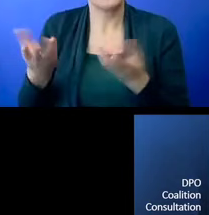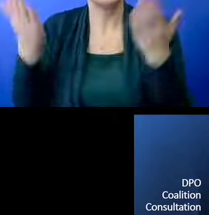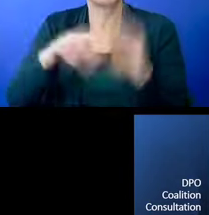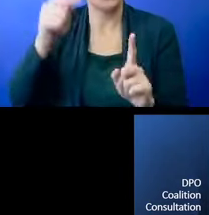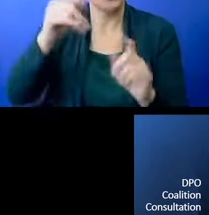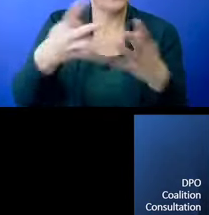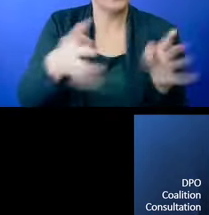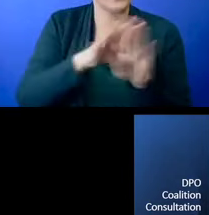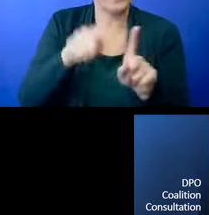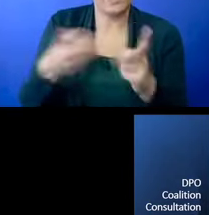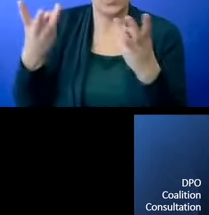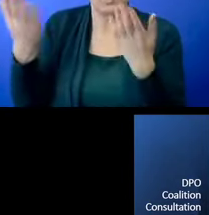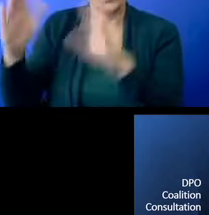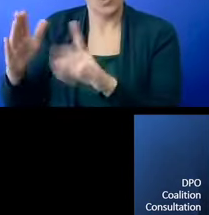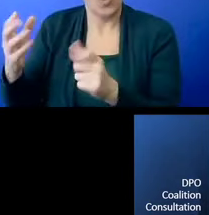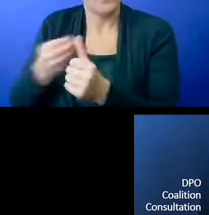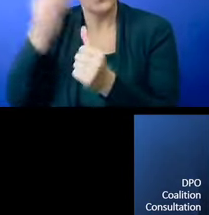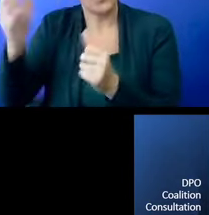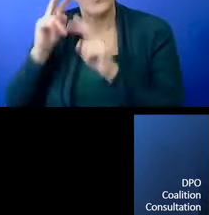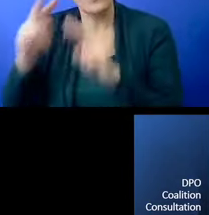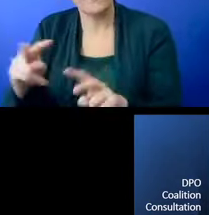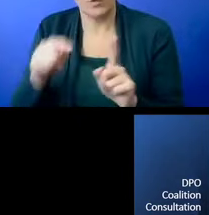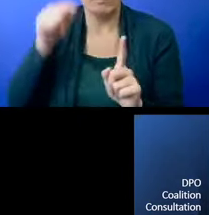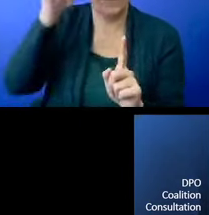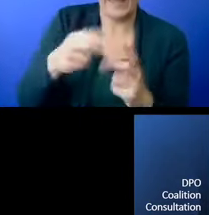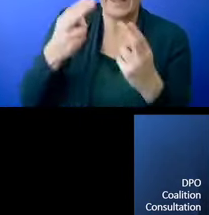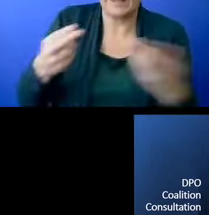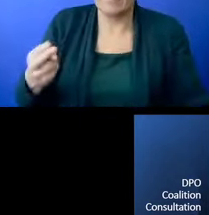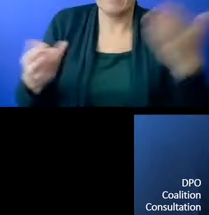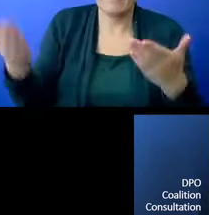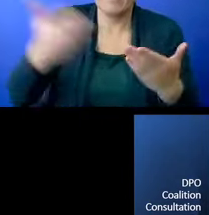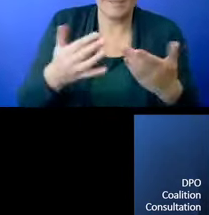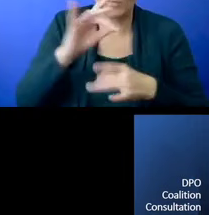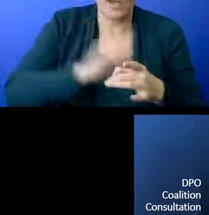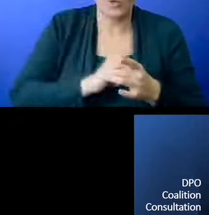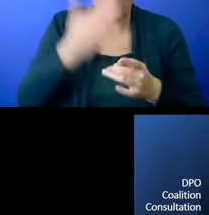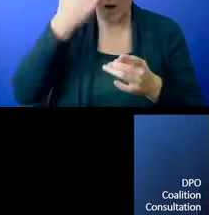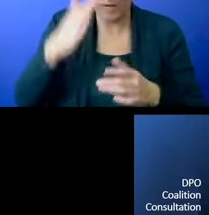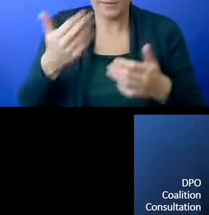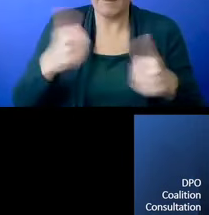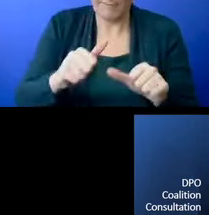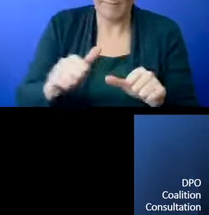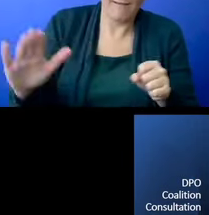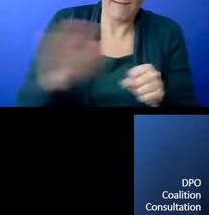on which they rely to make their assessment of Ireland's compliance with its obligations.